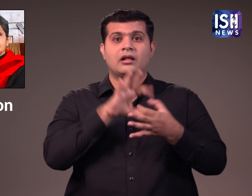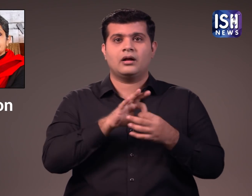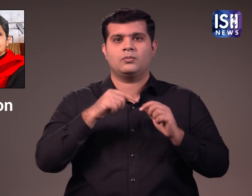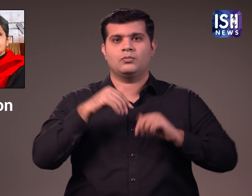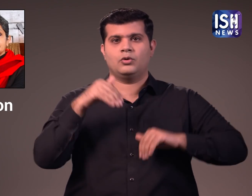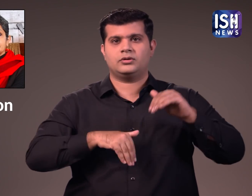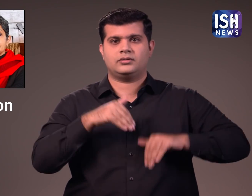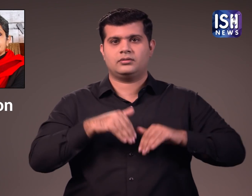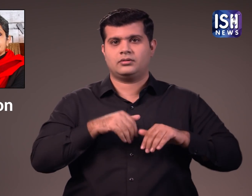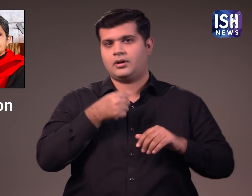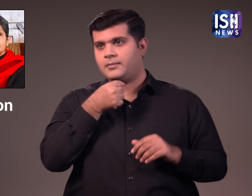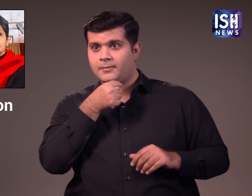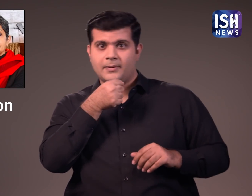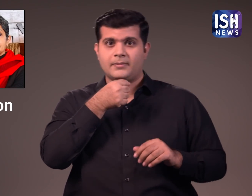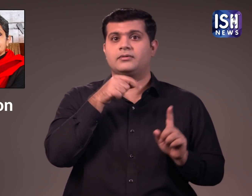who teaches political science.